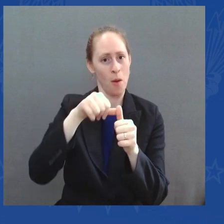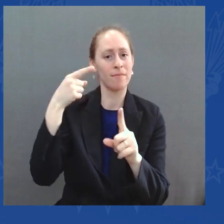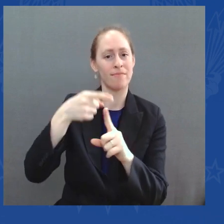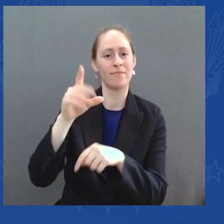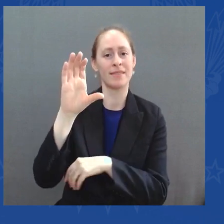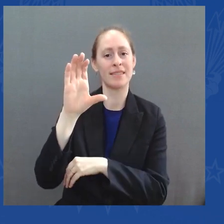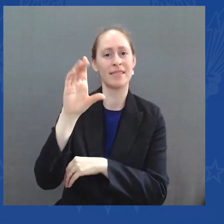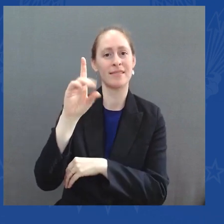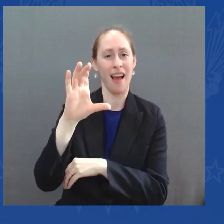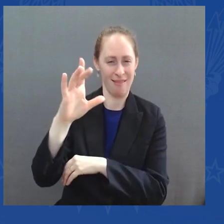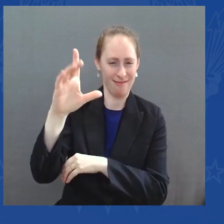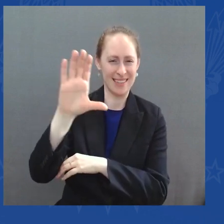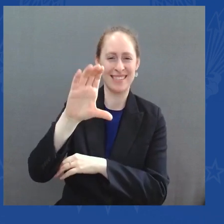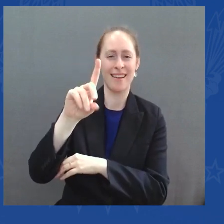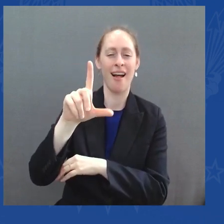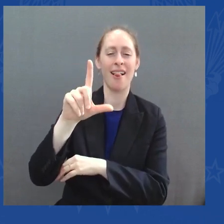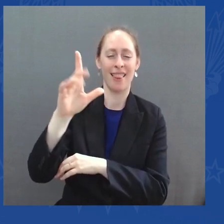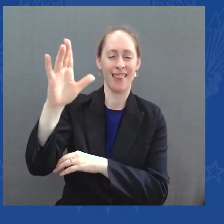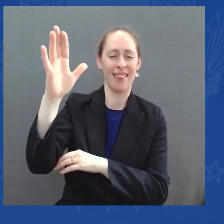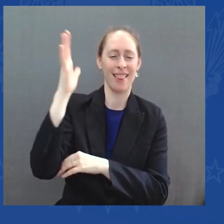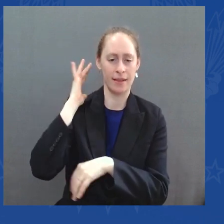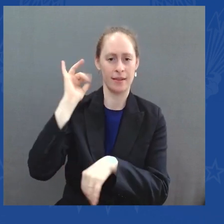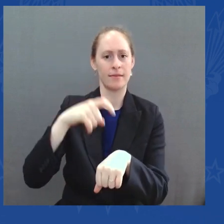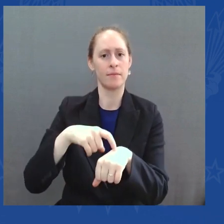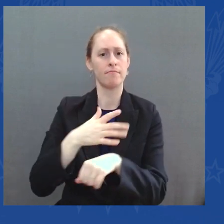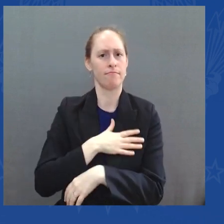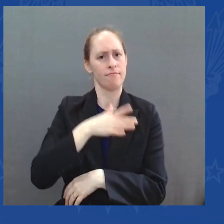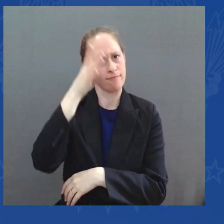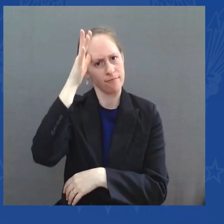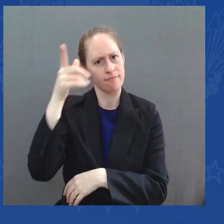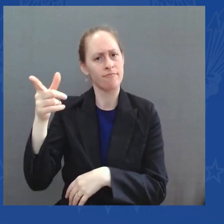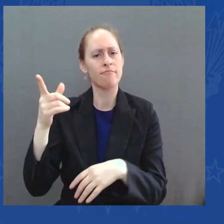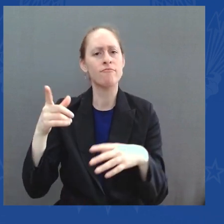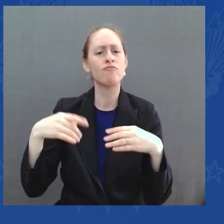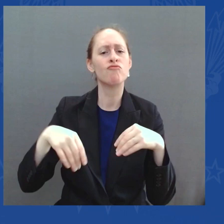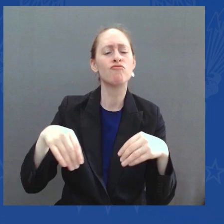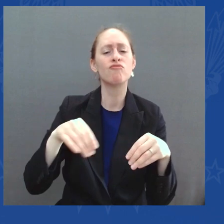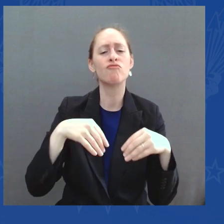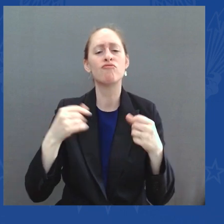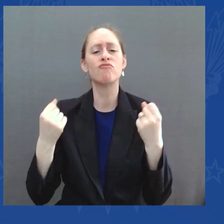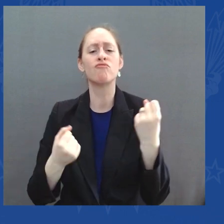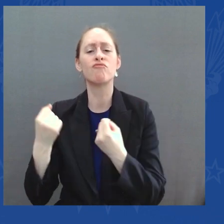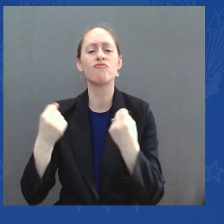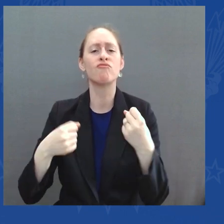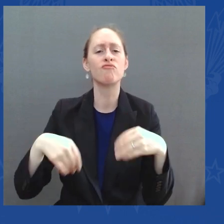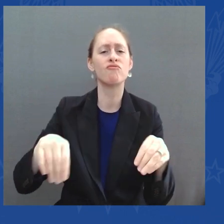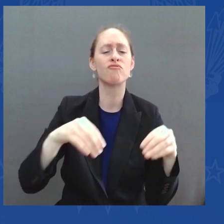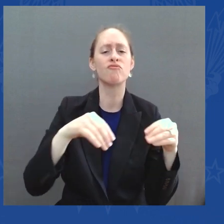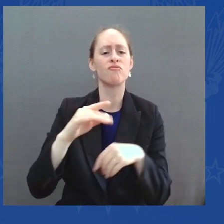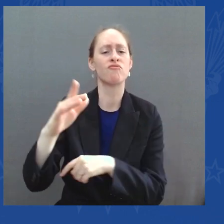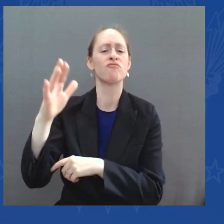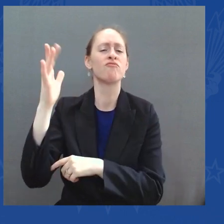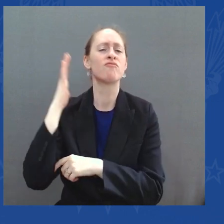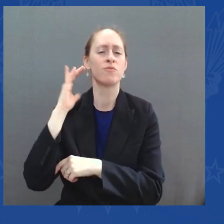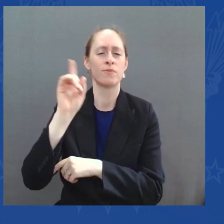And I used to have to go up to the body shop up in Philadelphia from Wilmington. And when they'd order a trailer or a cab,